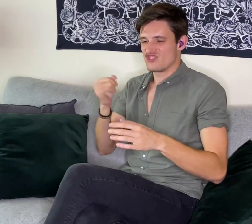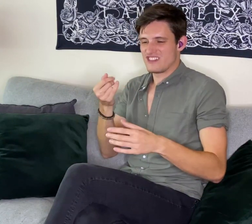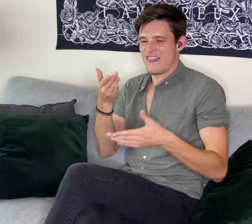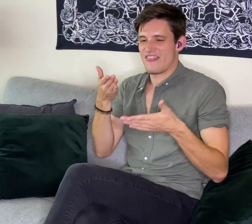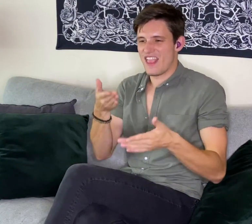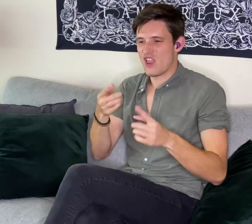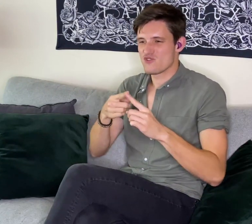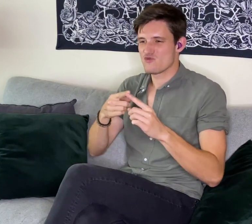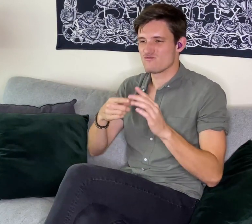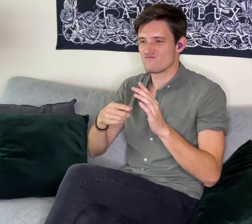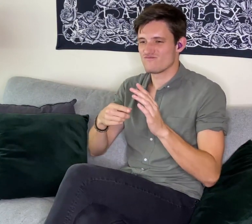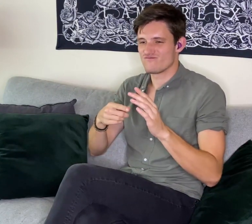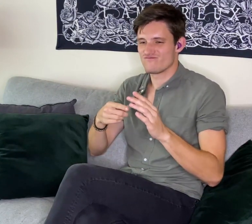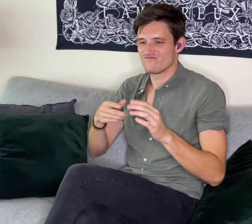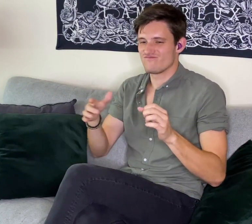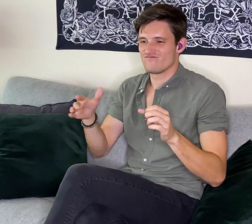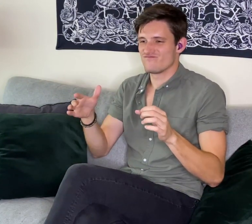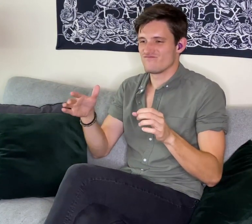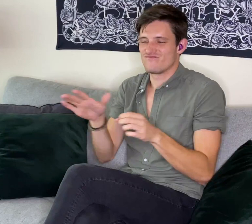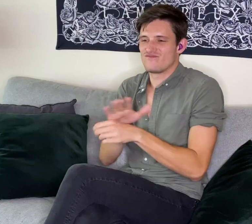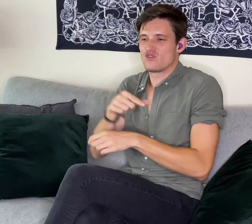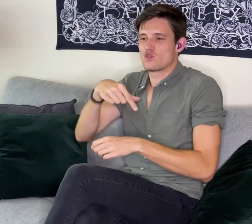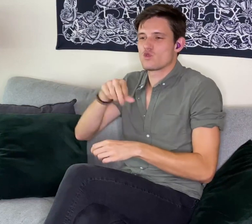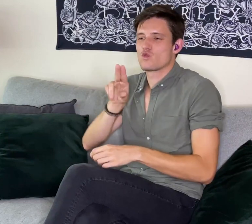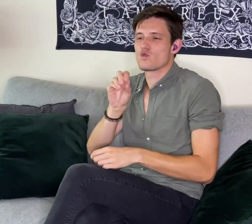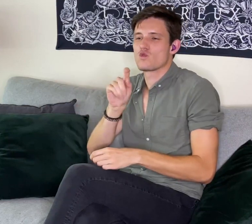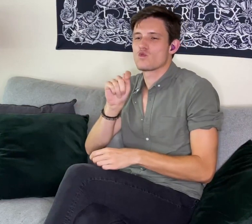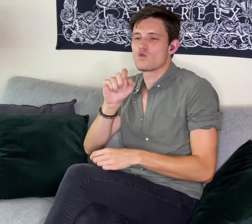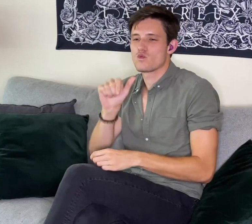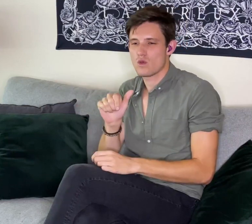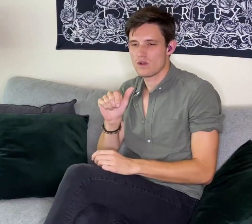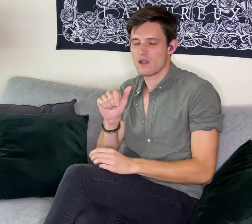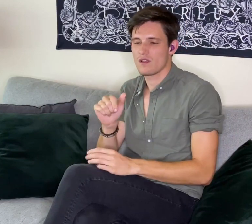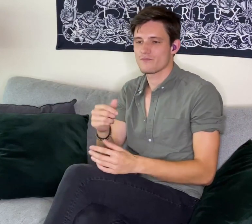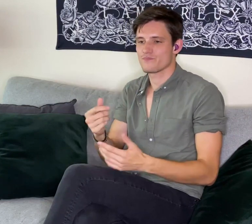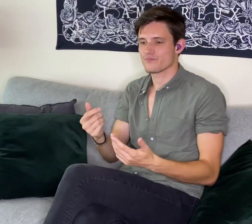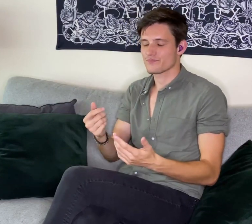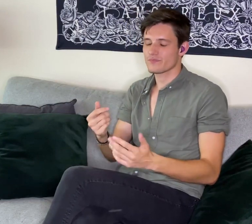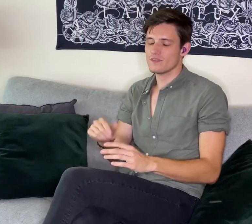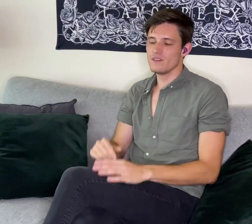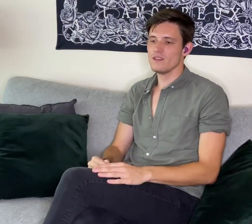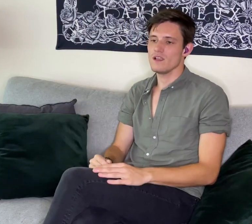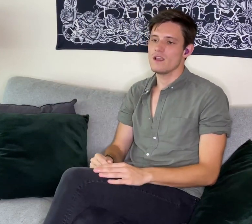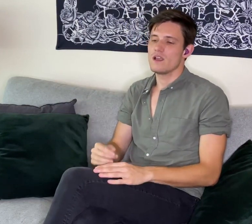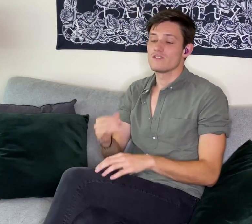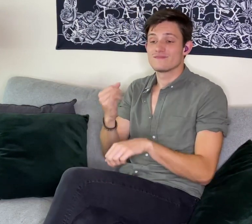like I was just there to fill a quota.